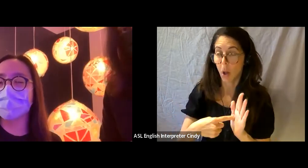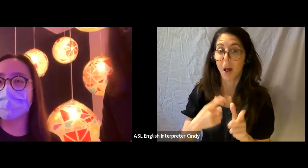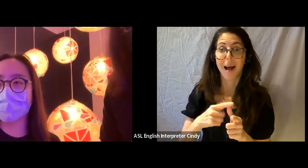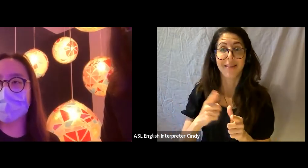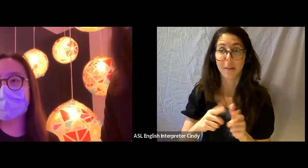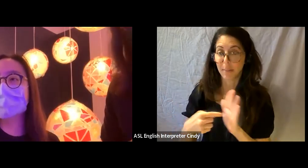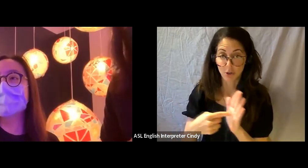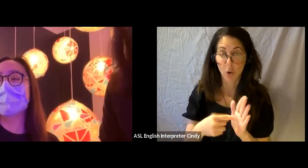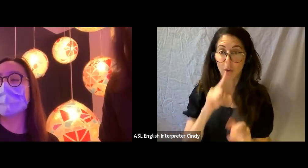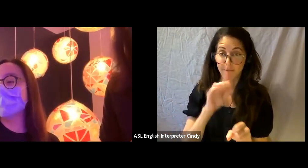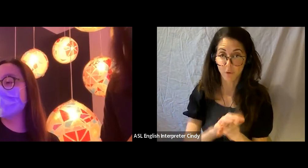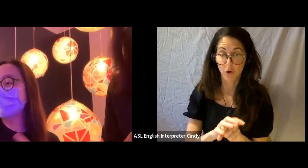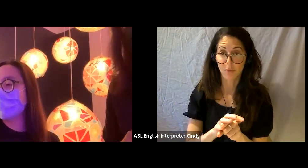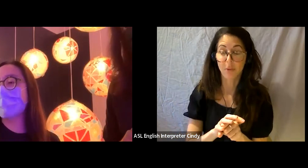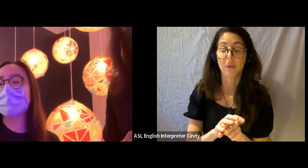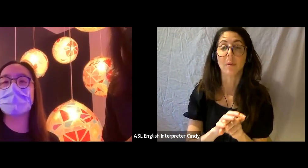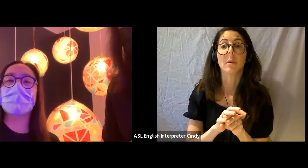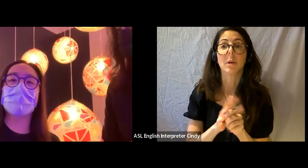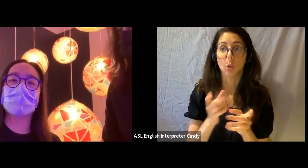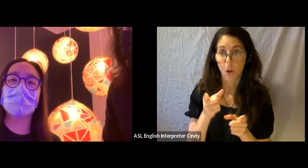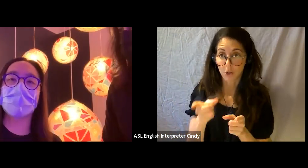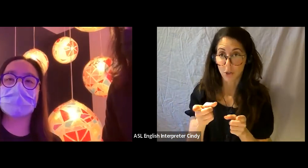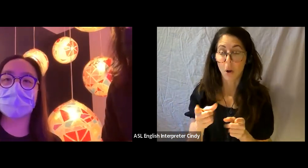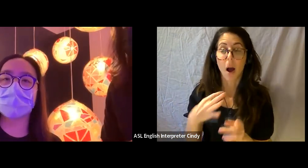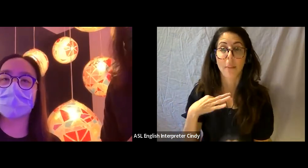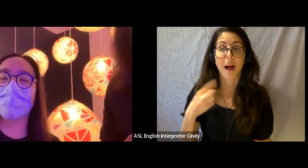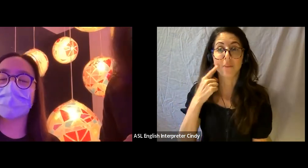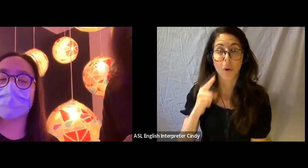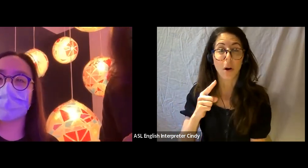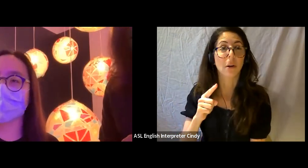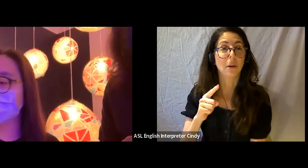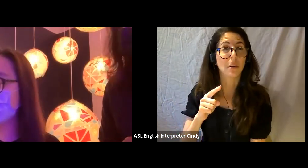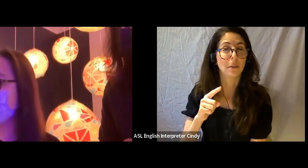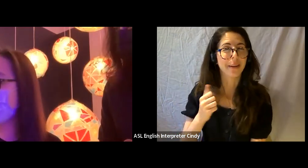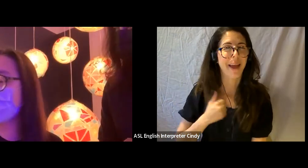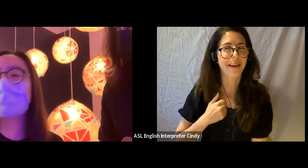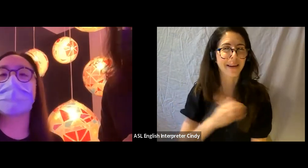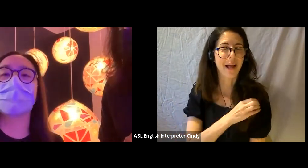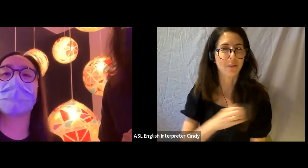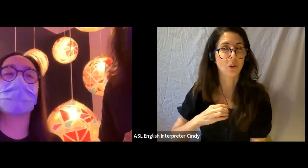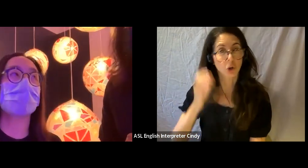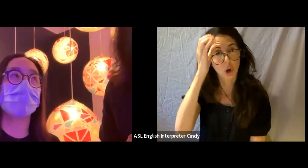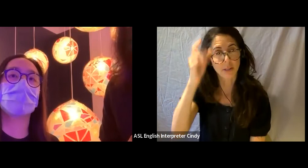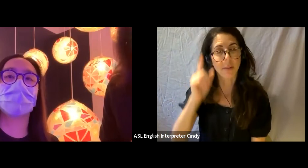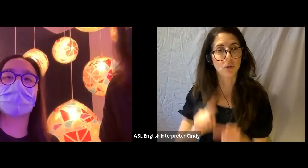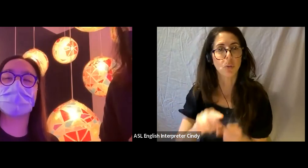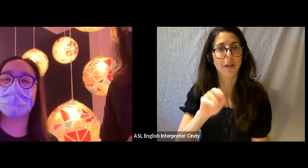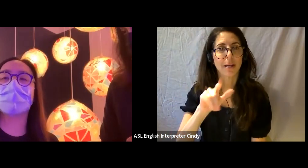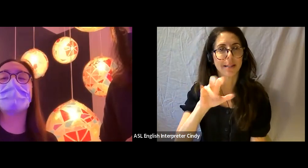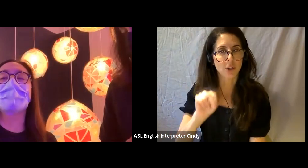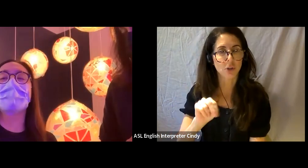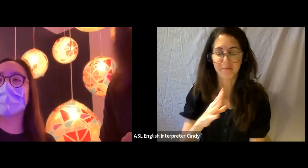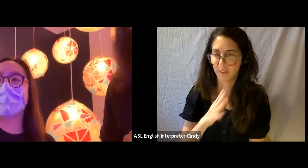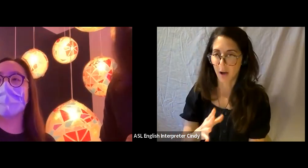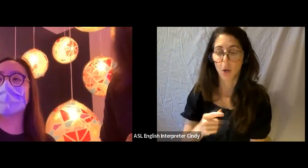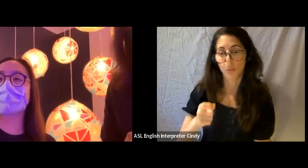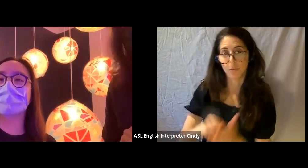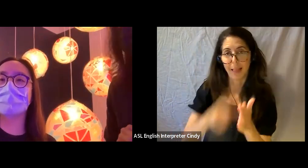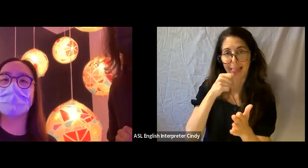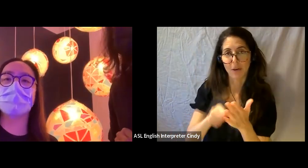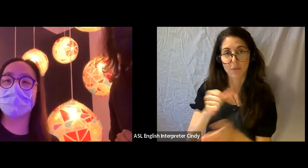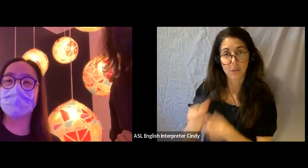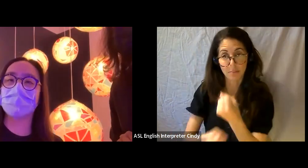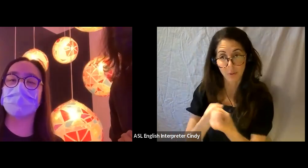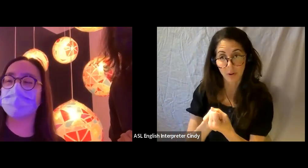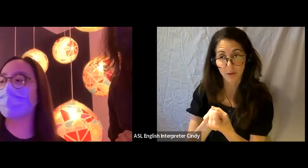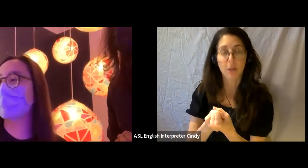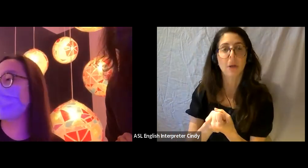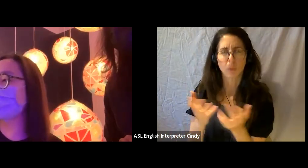apply for a Canada Council concept to realization grant, we would help write a letter of support, and we would encourage you to apply to that